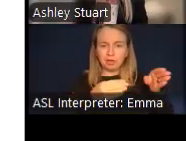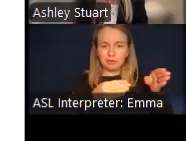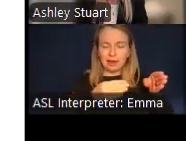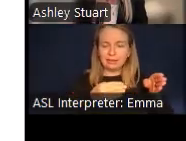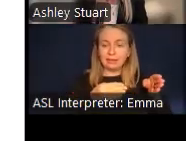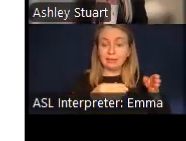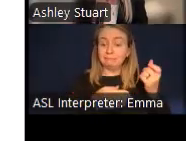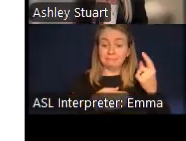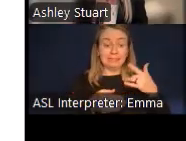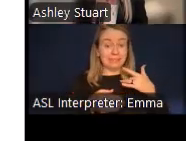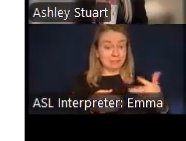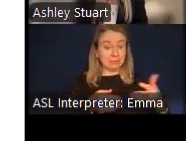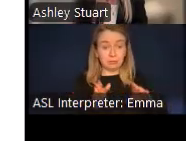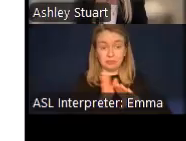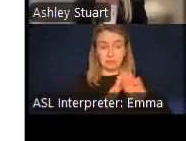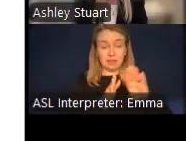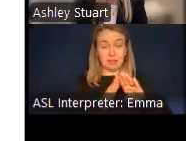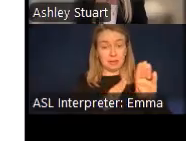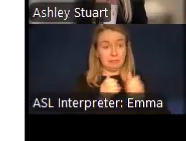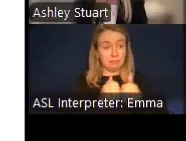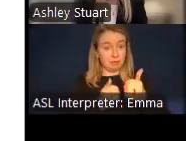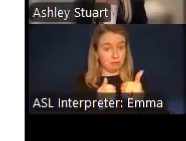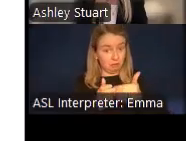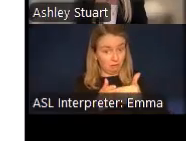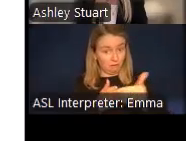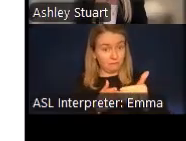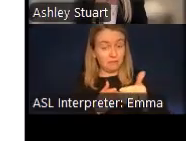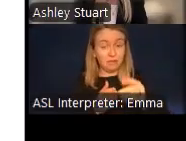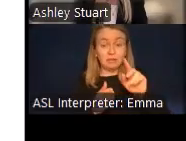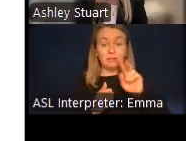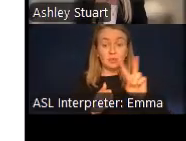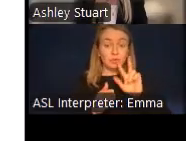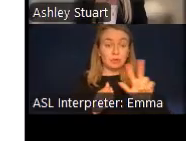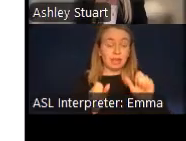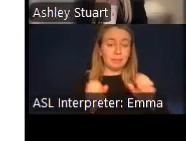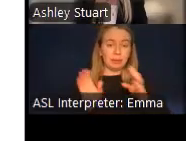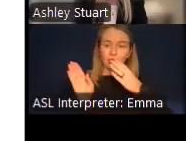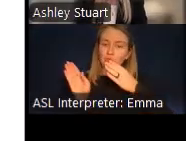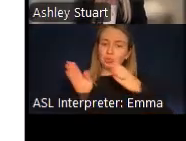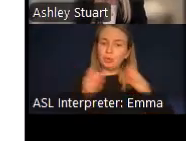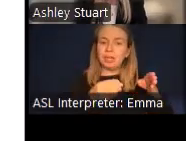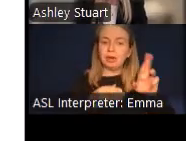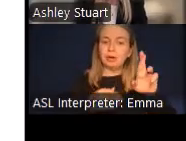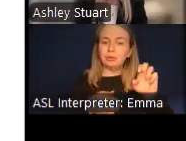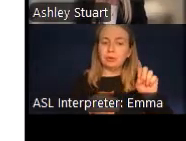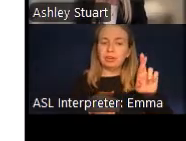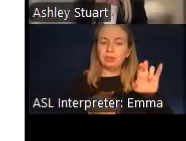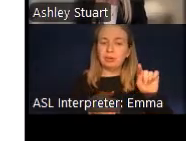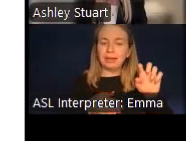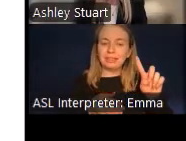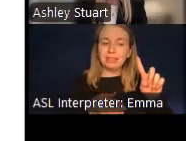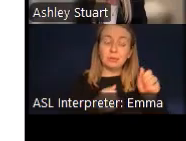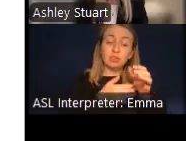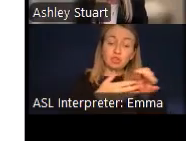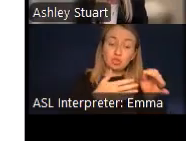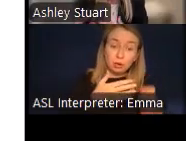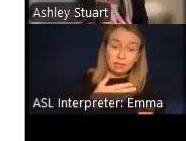development, for the most part, toddlers can be redirected with choices, with things like positive reinforcement, even